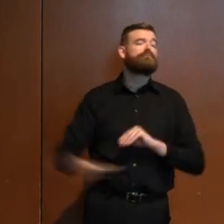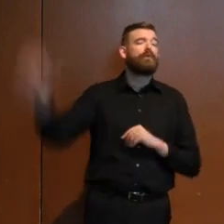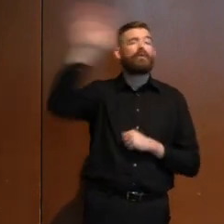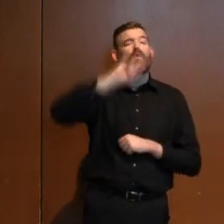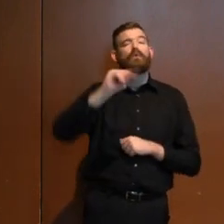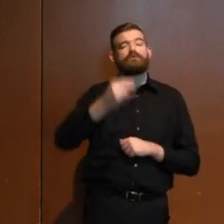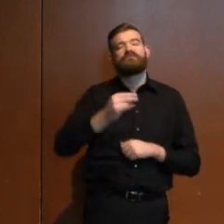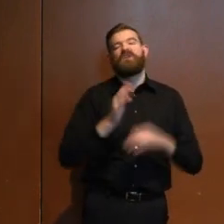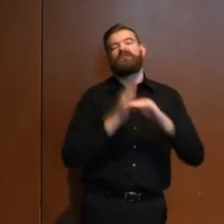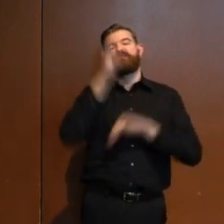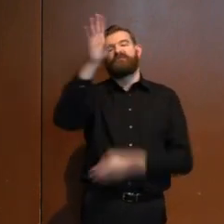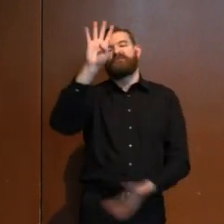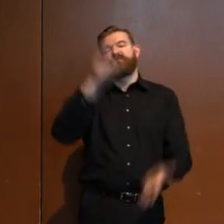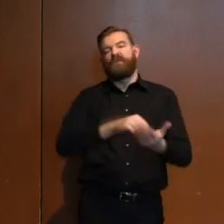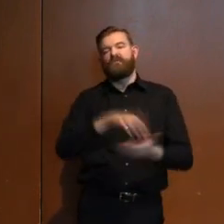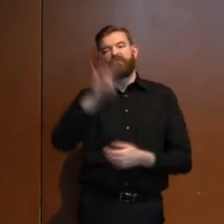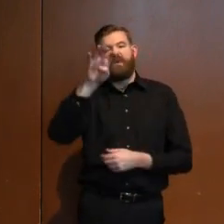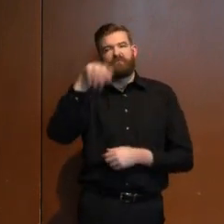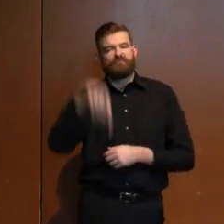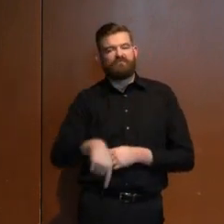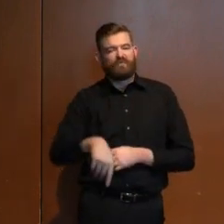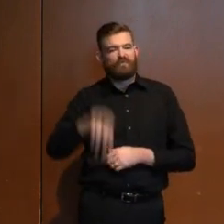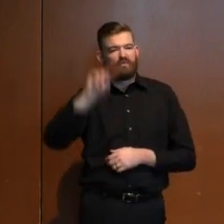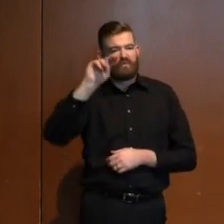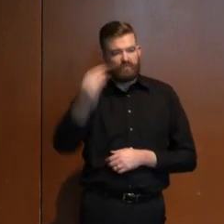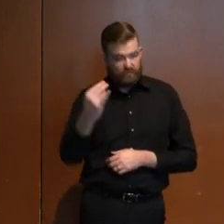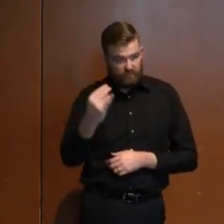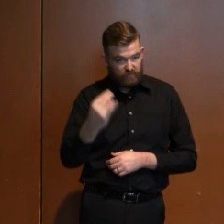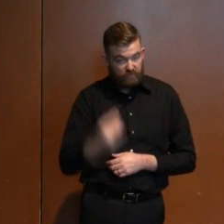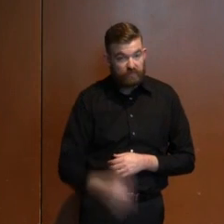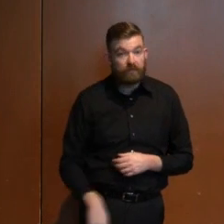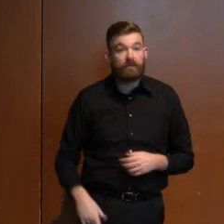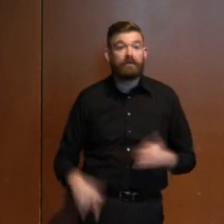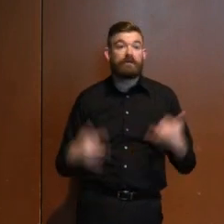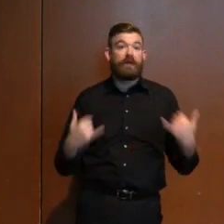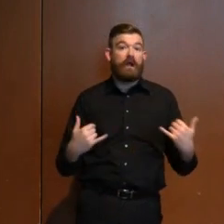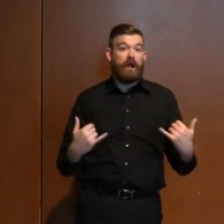TODAY WE ARE REPORTING 736 CASES FOR A TOTAL OF OVER 4,400 CASES IN THE STATE.